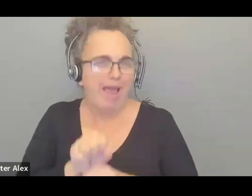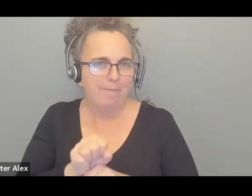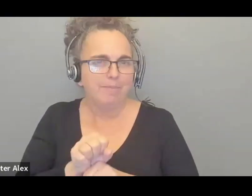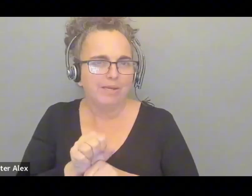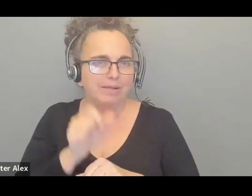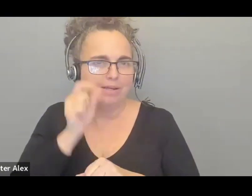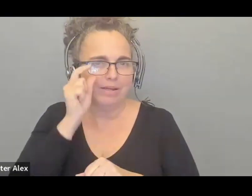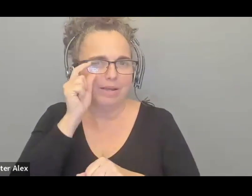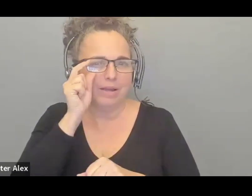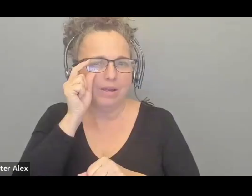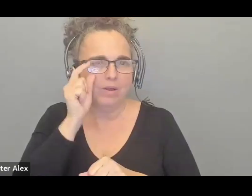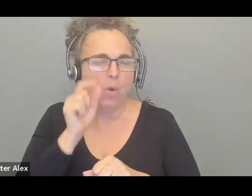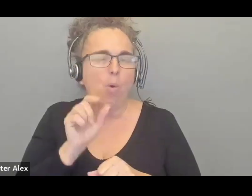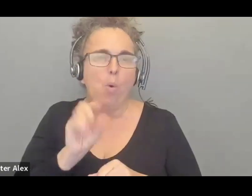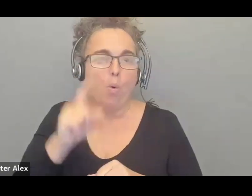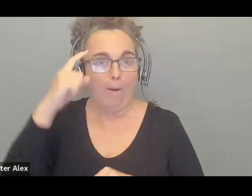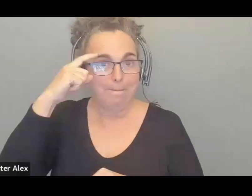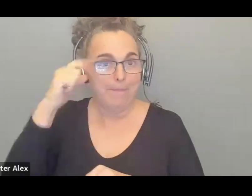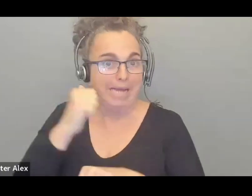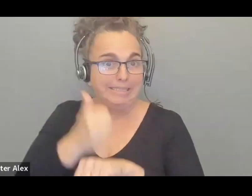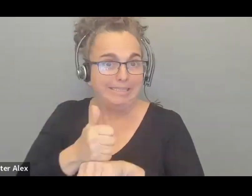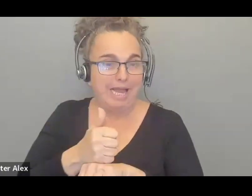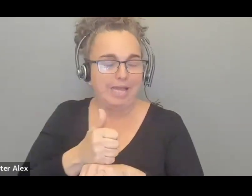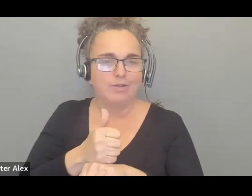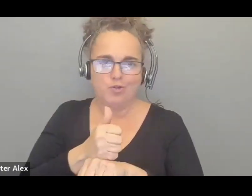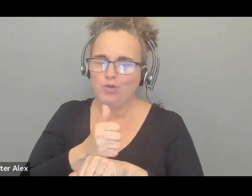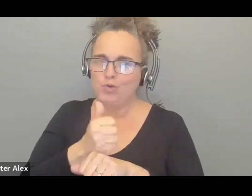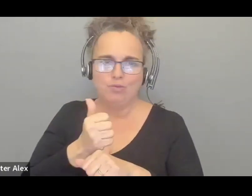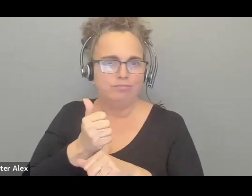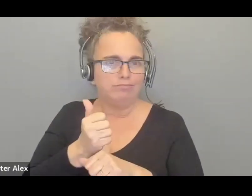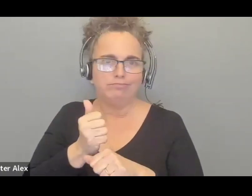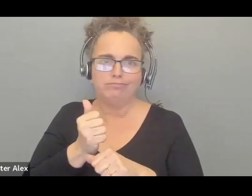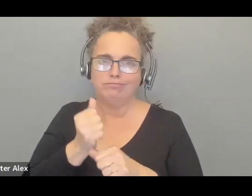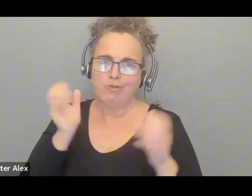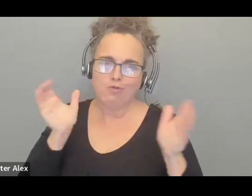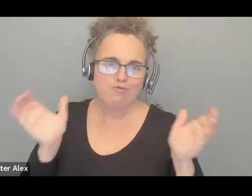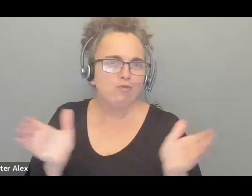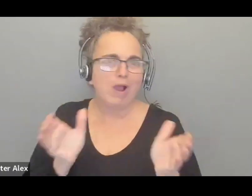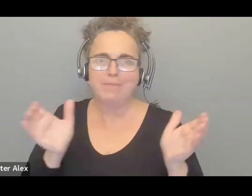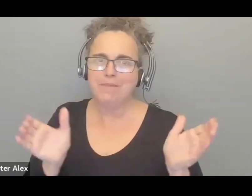or mindset you'd recommend students, even like faculty and practitioners that we have in the room